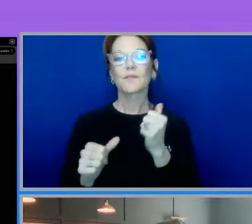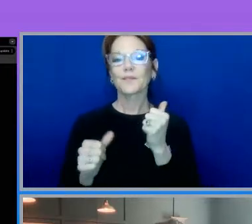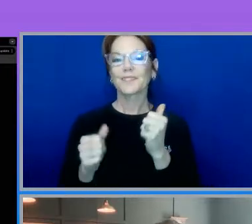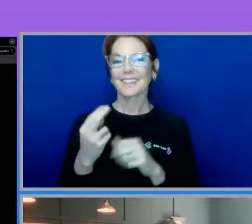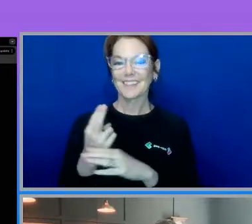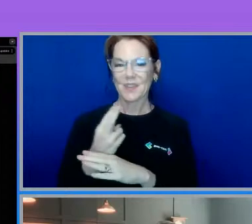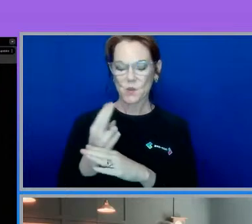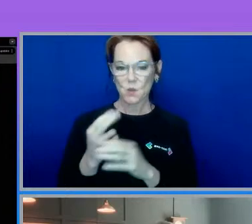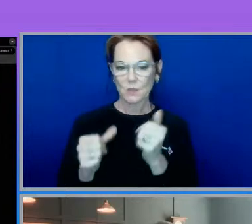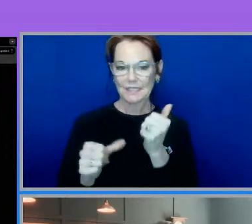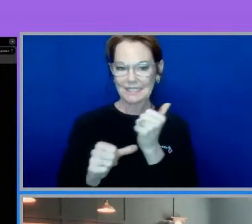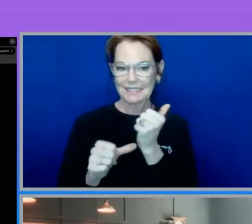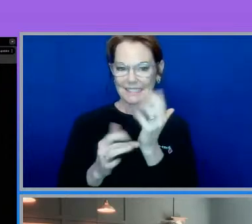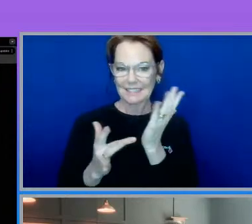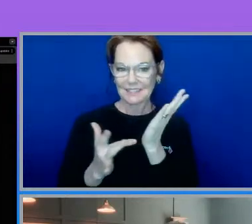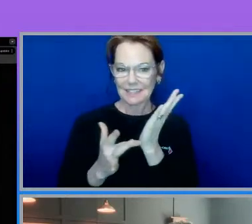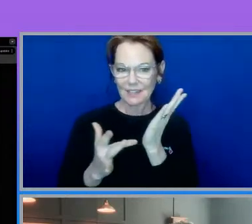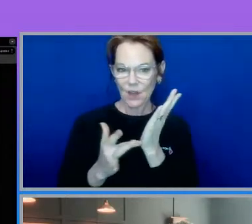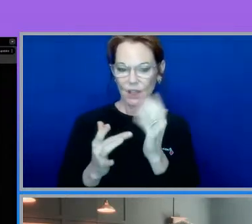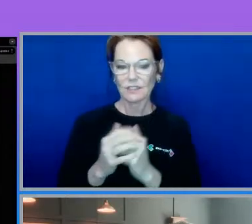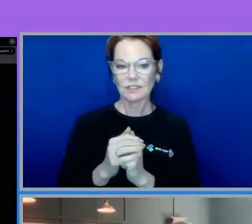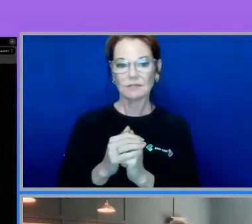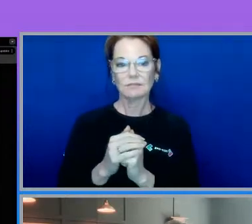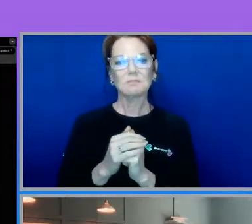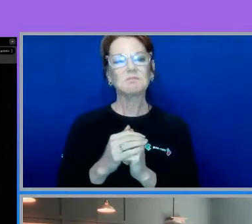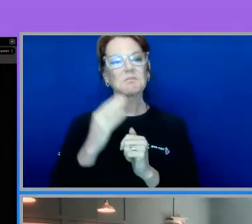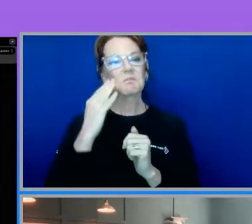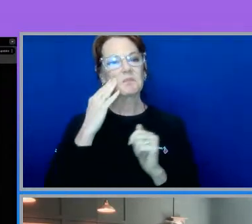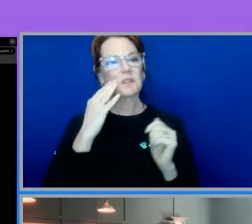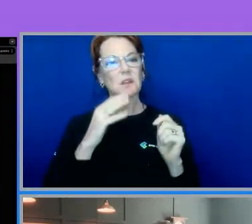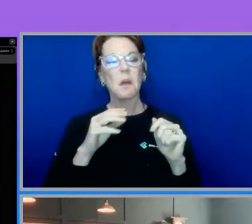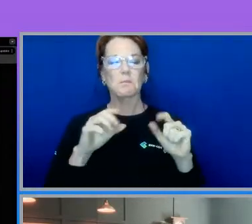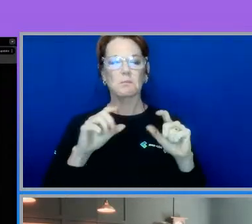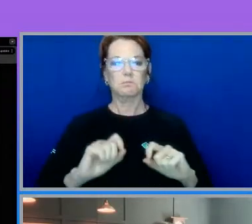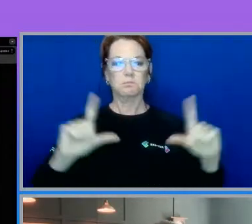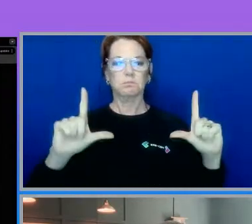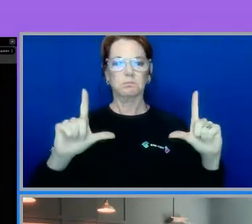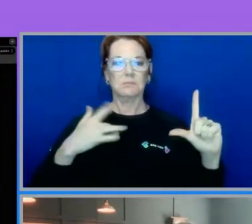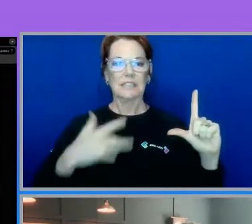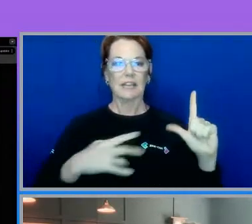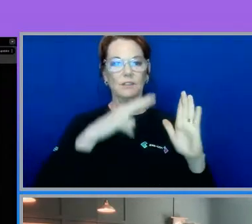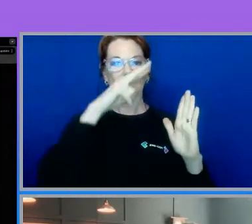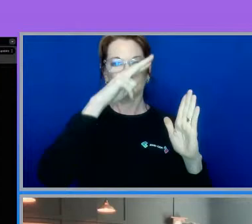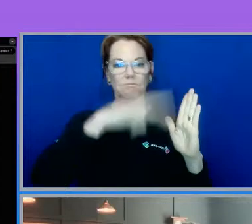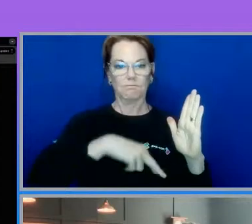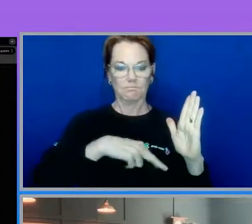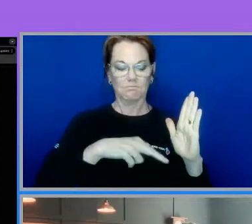screen readers. It's how text and other elements are read from the top of the page to the bottom, typically from left to